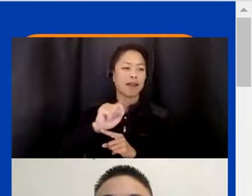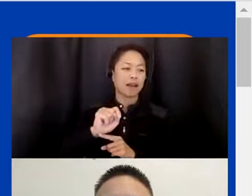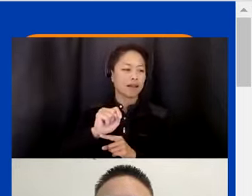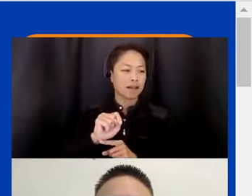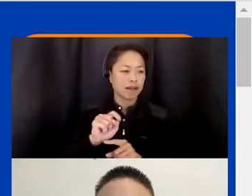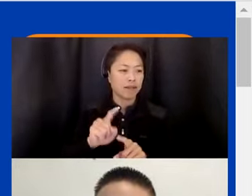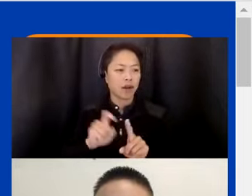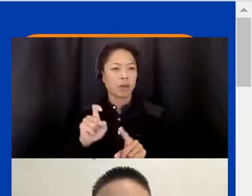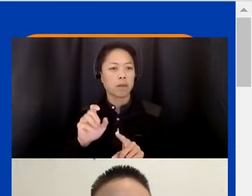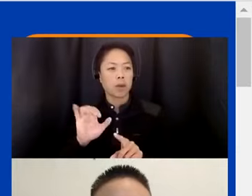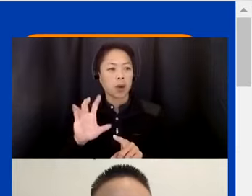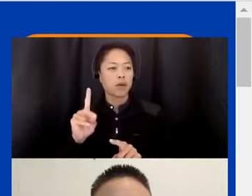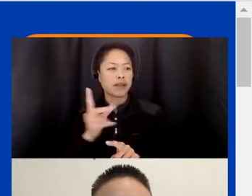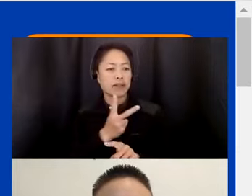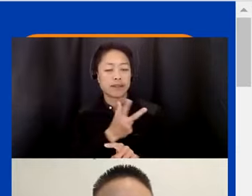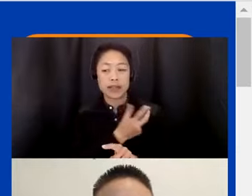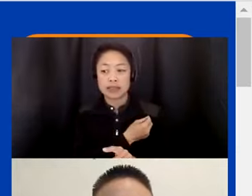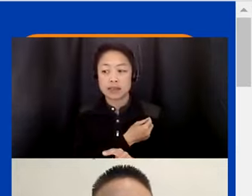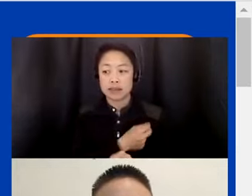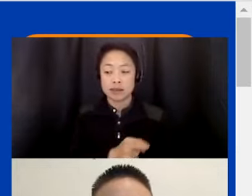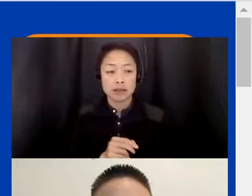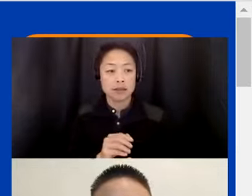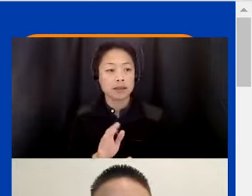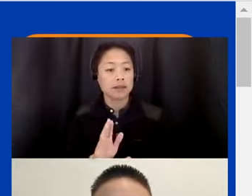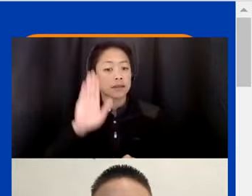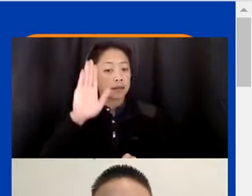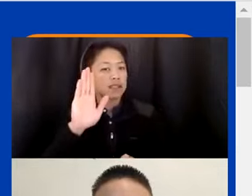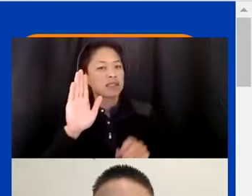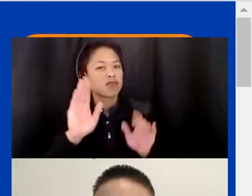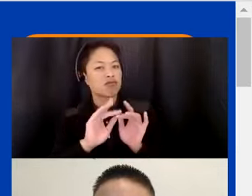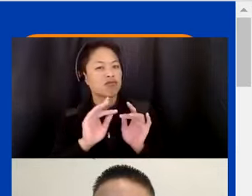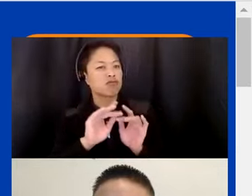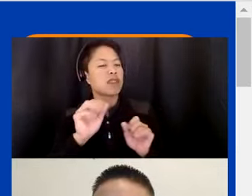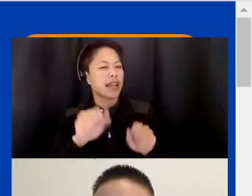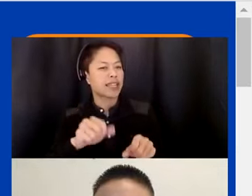Are there any Facebook comments? No? OK.